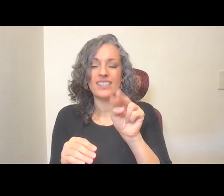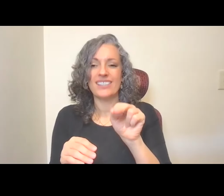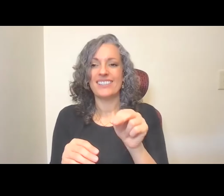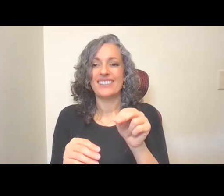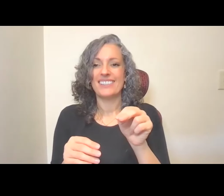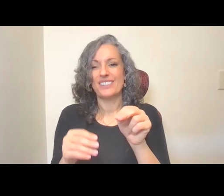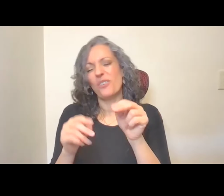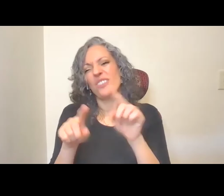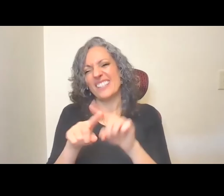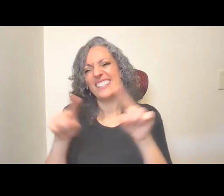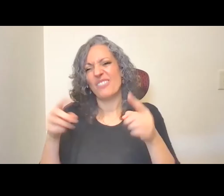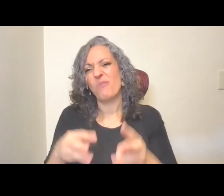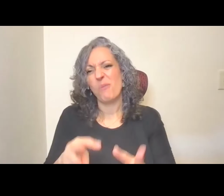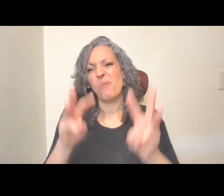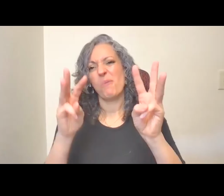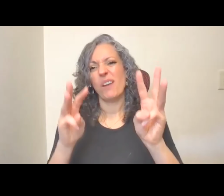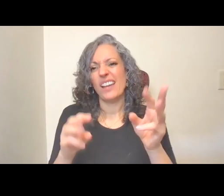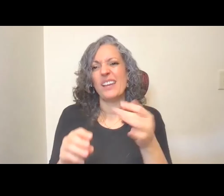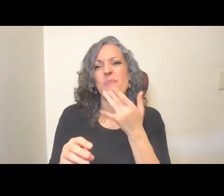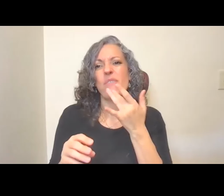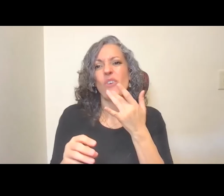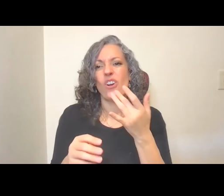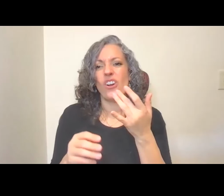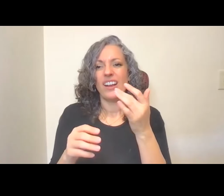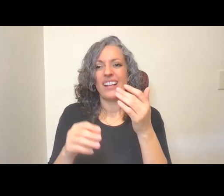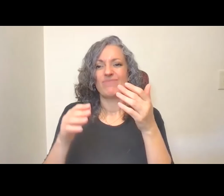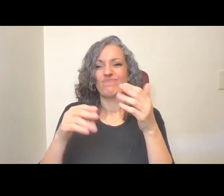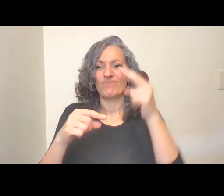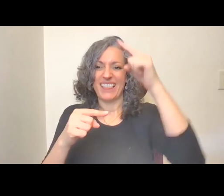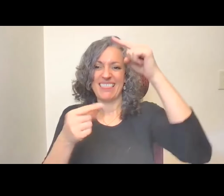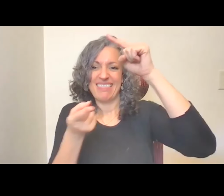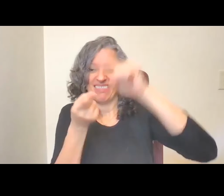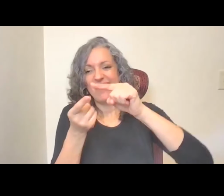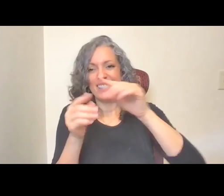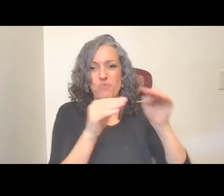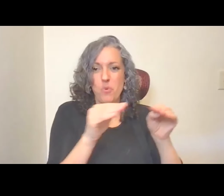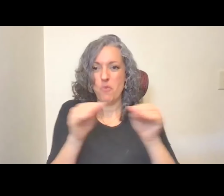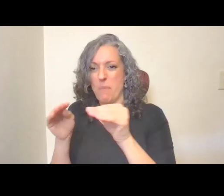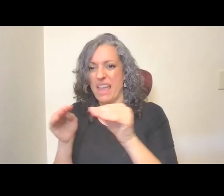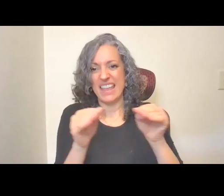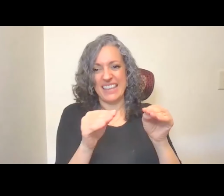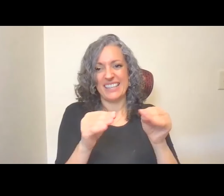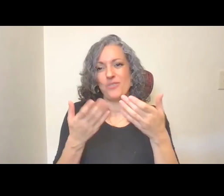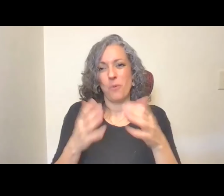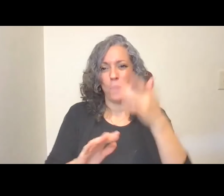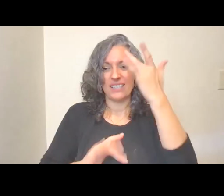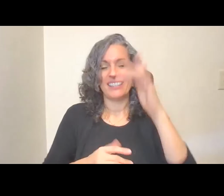who prefer less motion. So on my website I have my face and I have like three little thing that